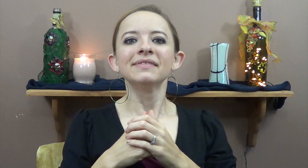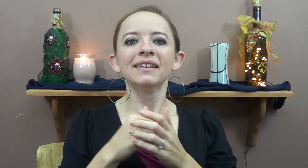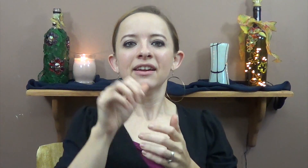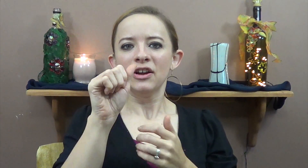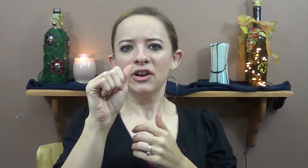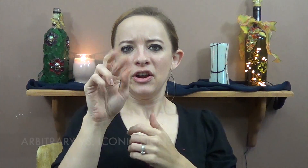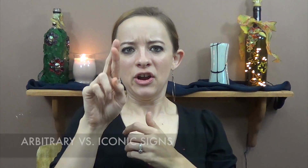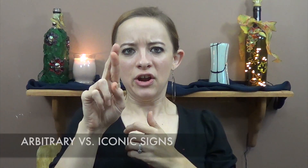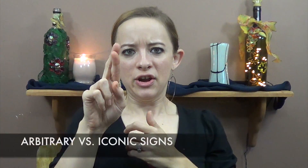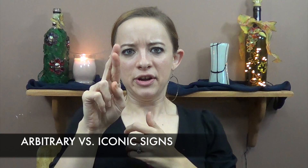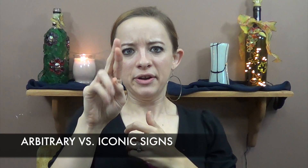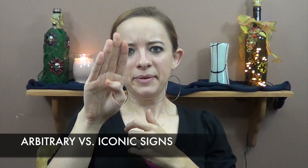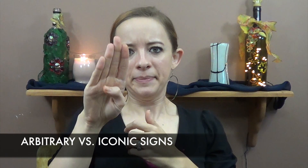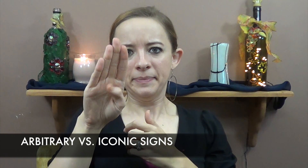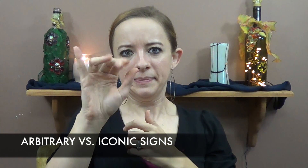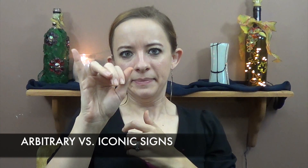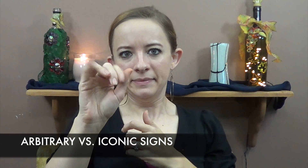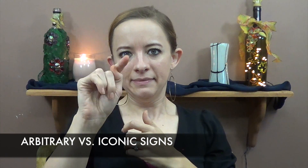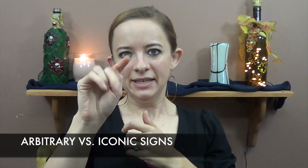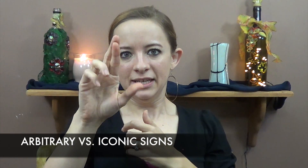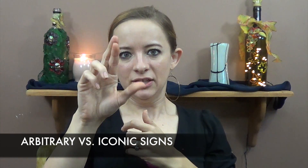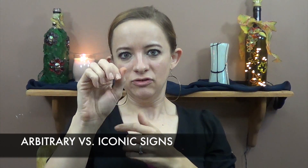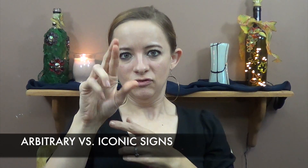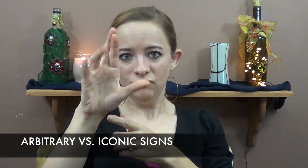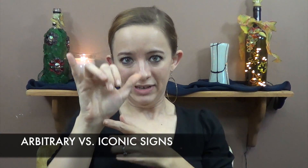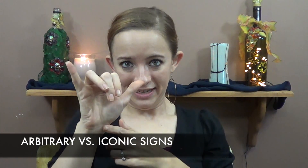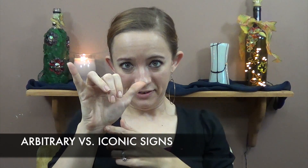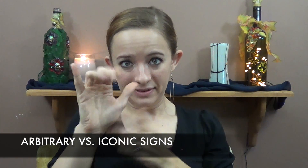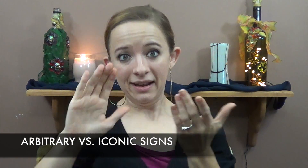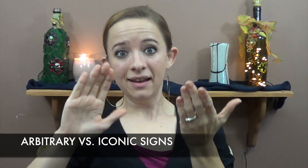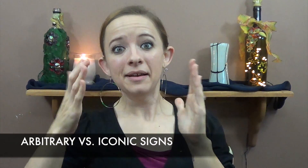topic is arbitrary